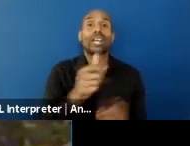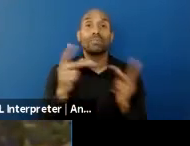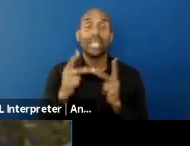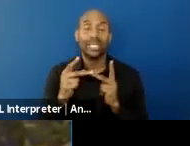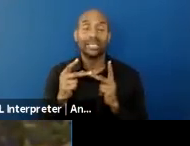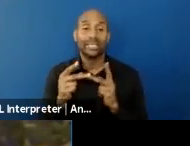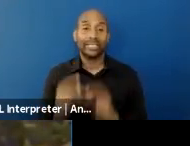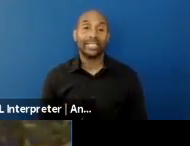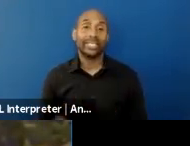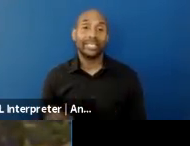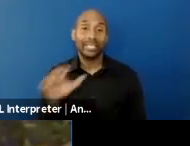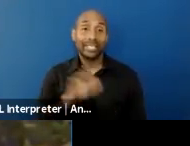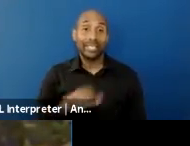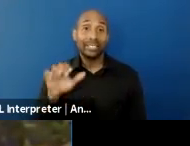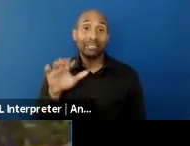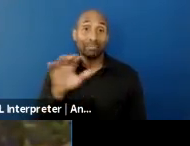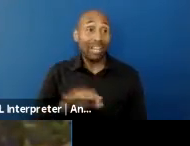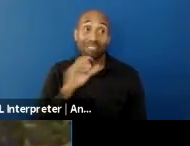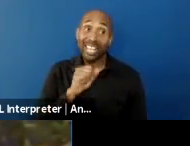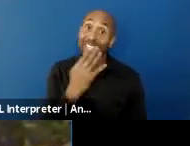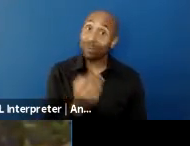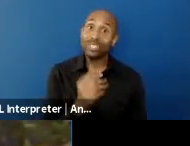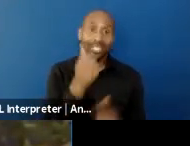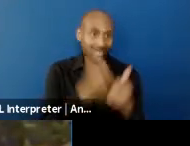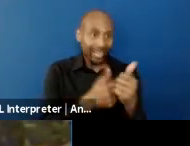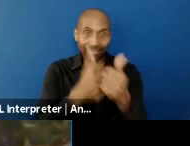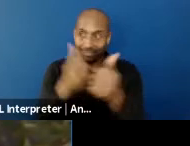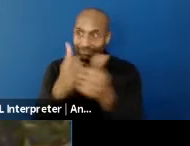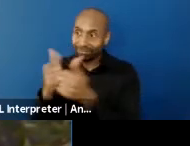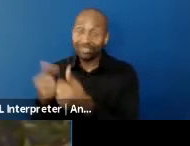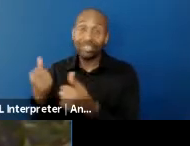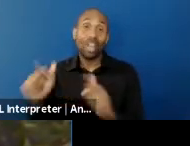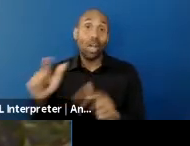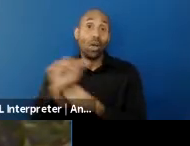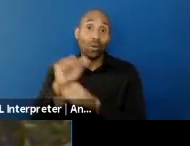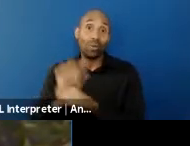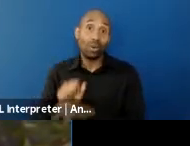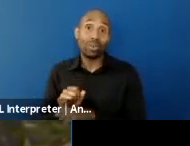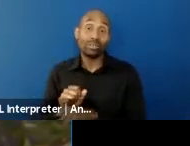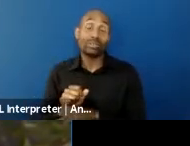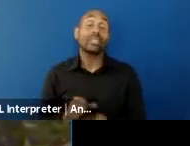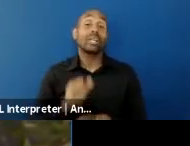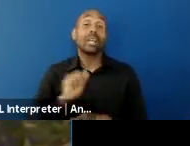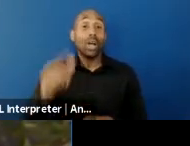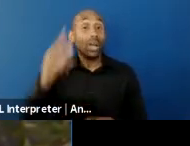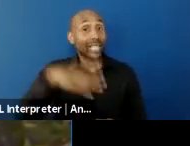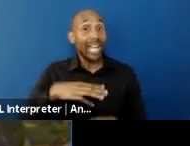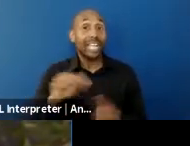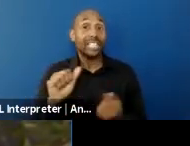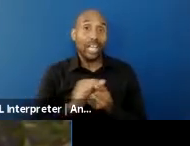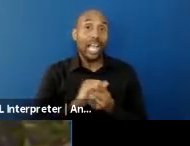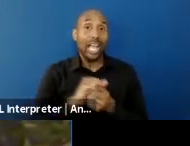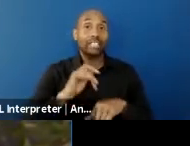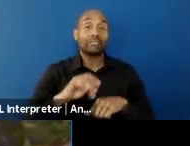Around 14, everyone started working. Guys shined shoes. Ladies worked in different stands.